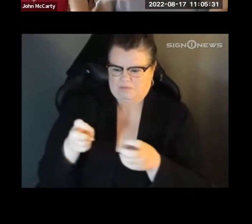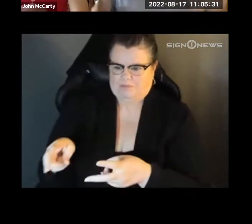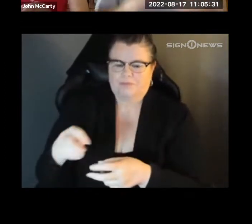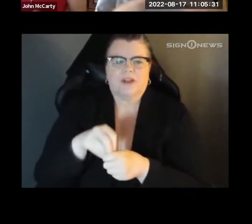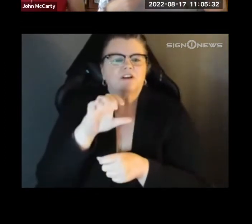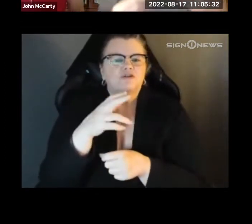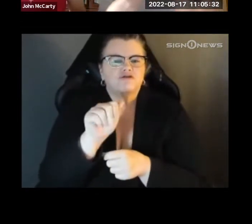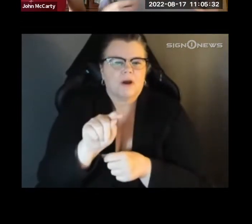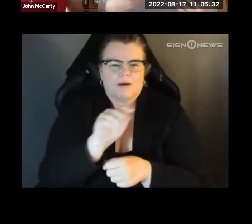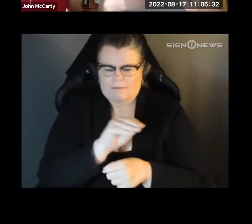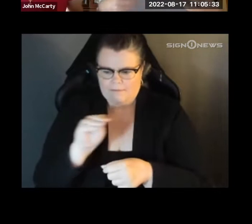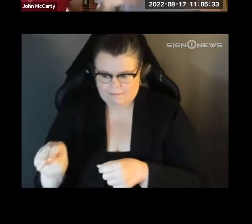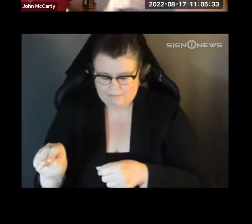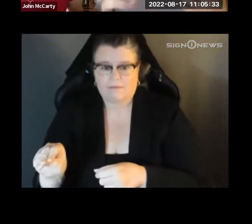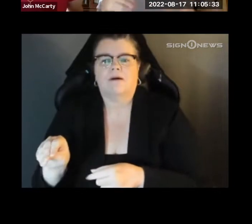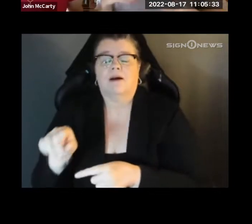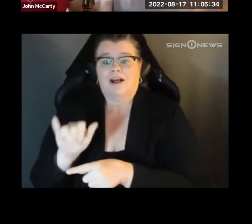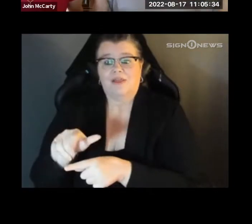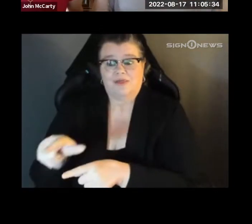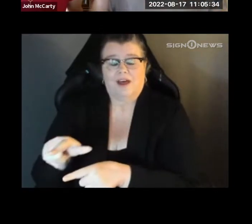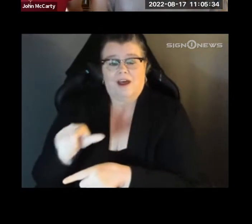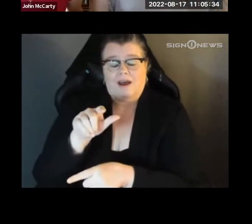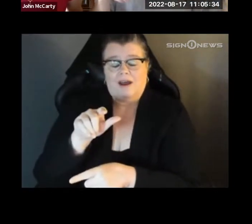let's do a link to the list of alternate identifications